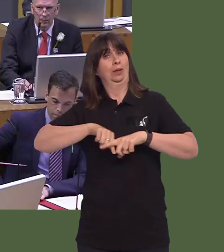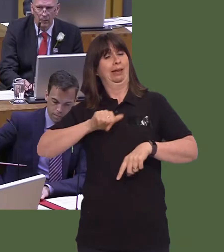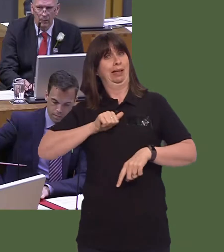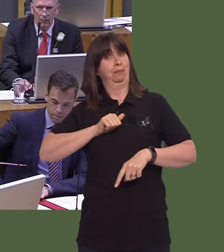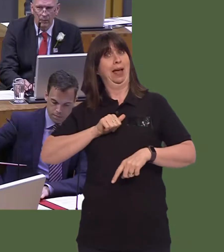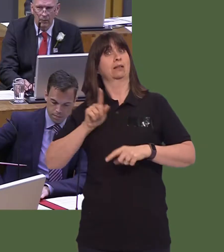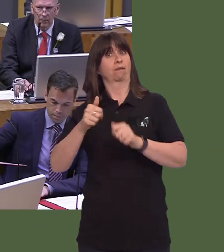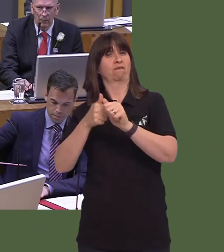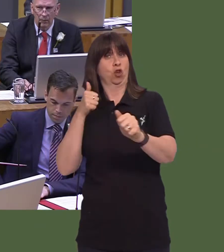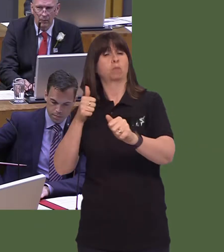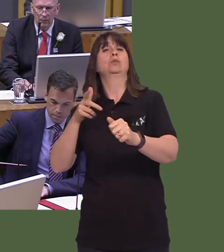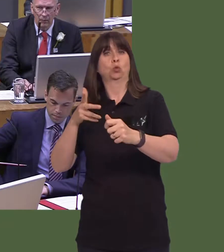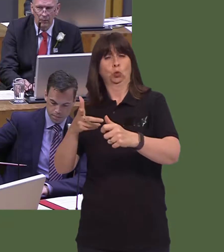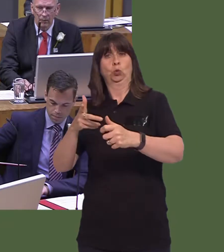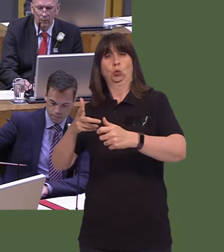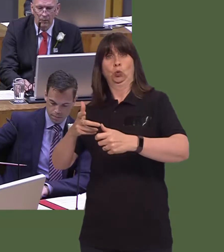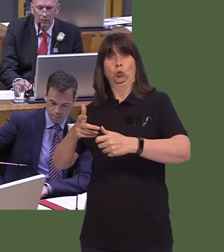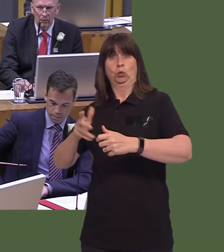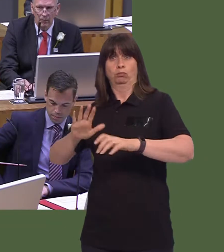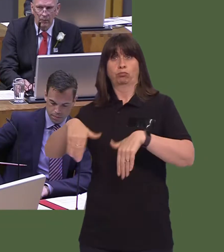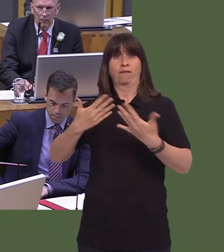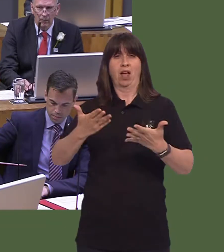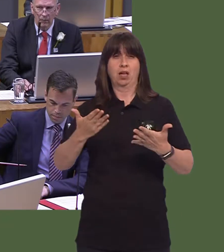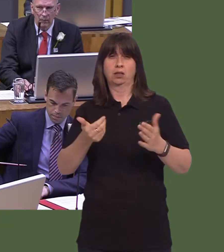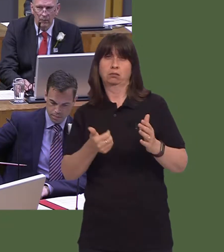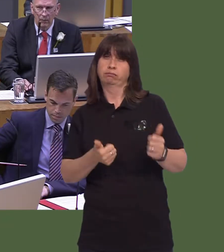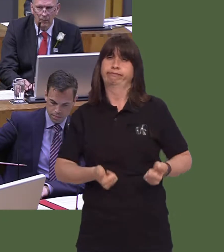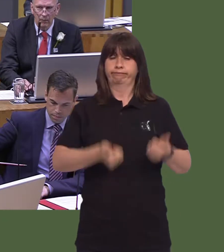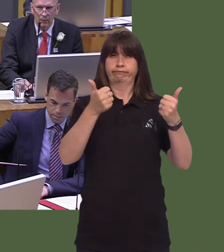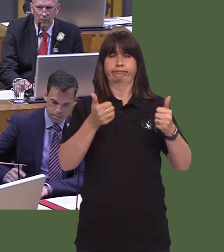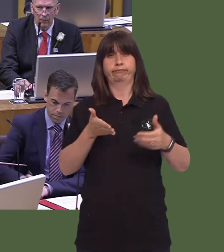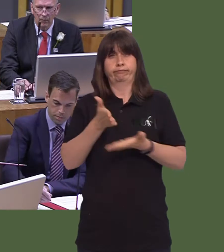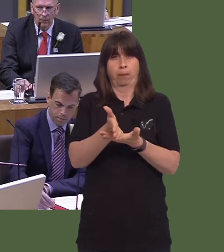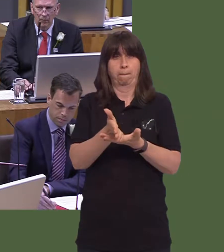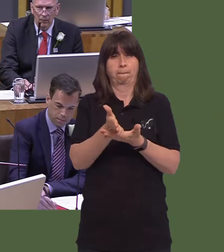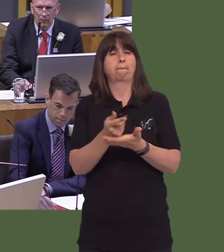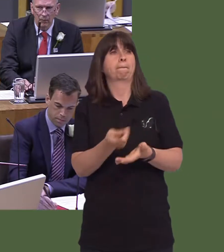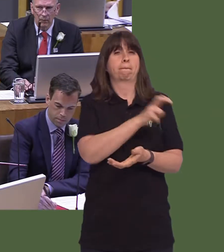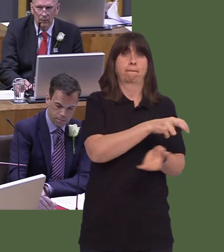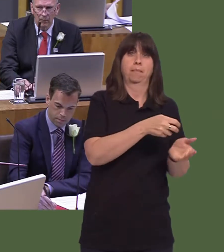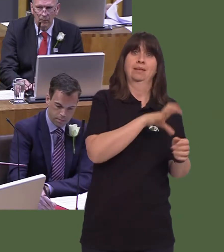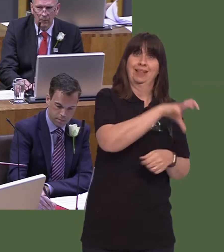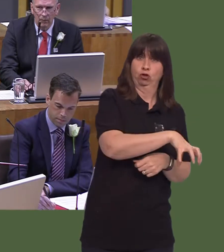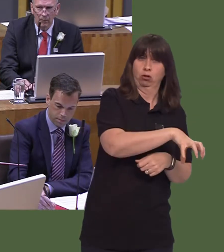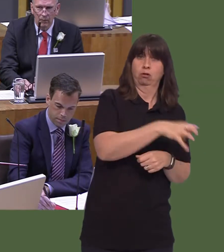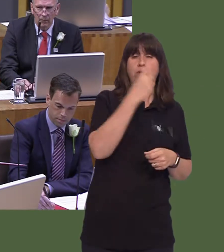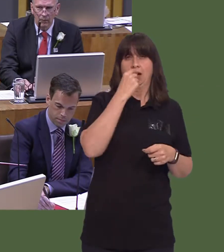provide very much enhanced services at stations in order to ensure that people feel comfortable when they are travelling.